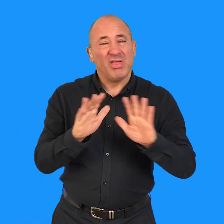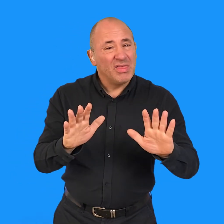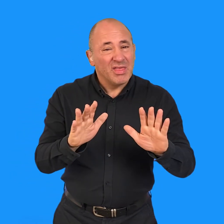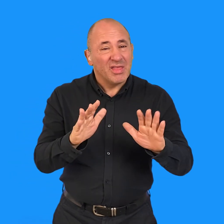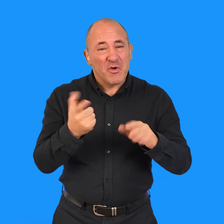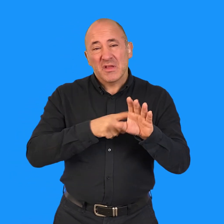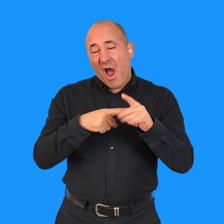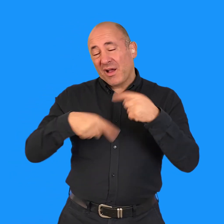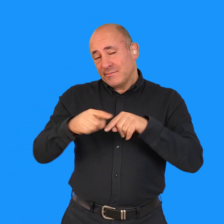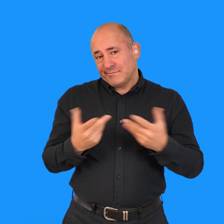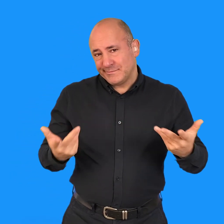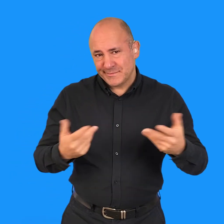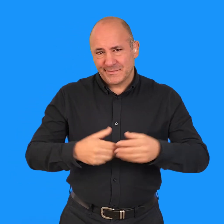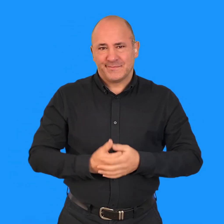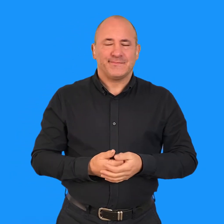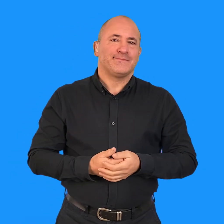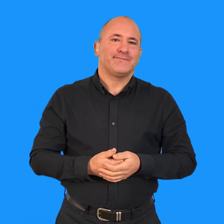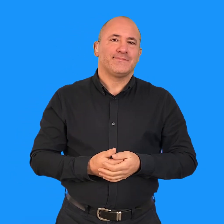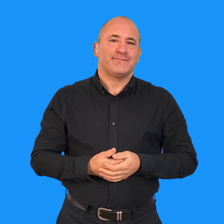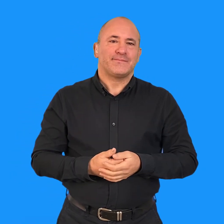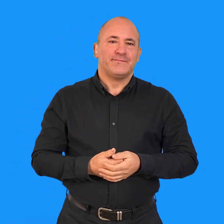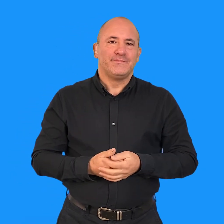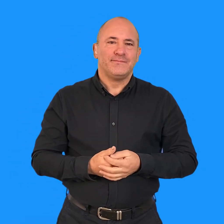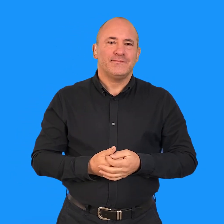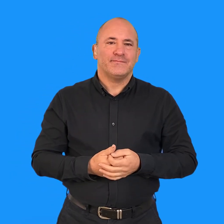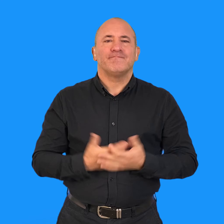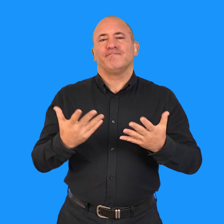to not know what access is and what it can do.